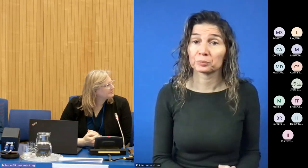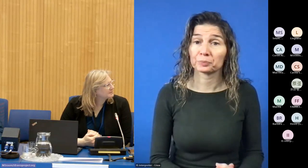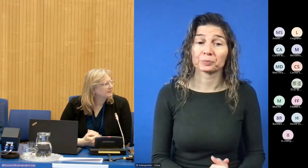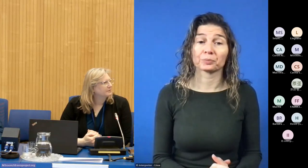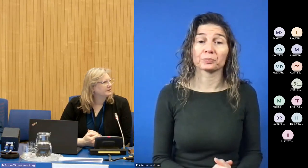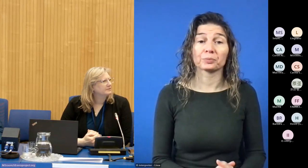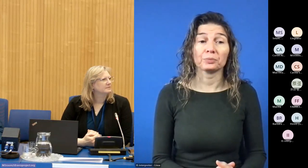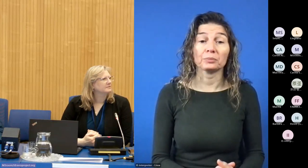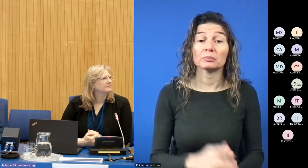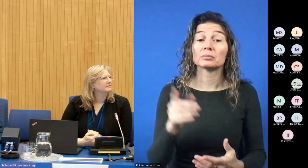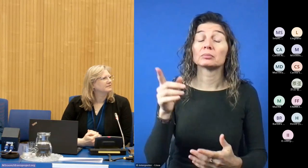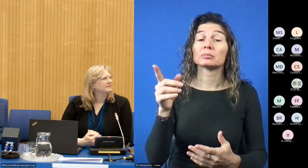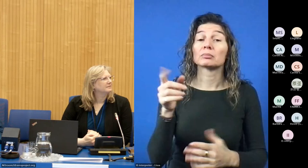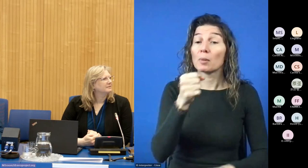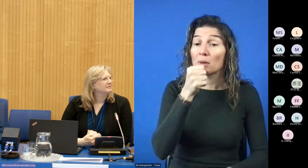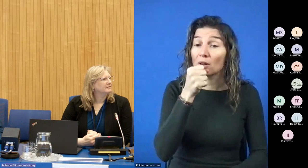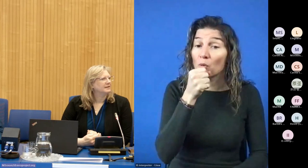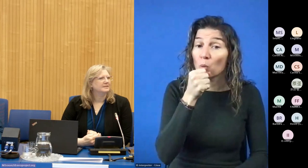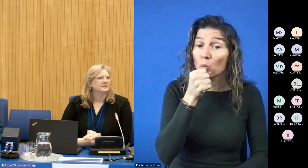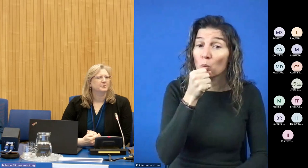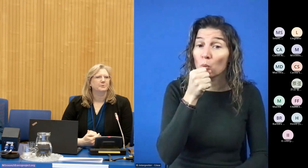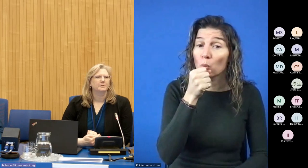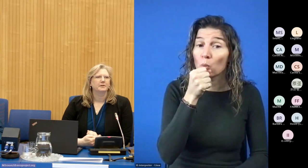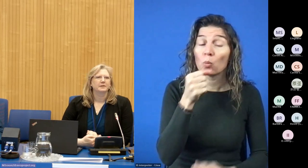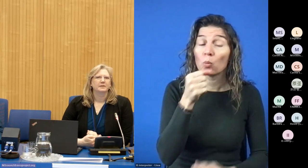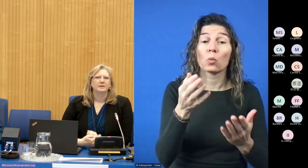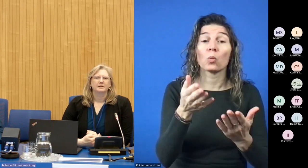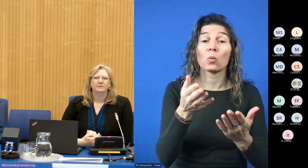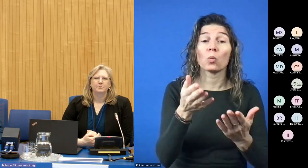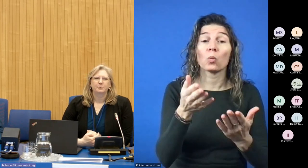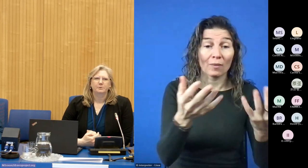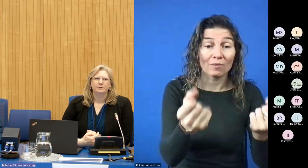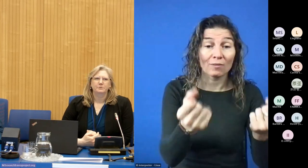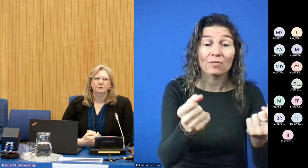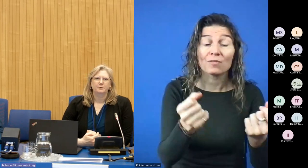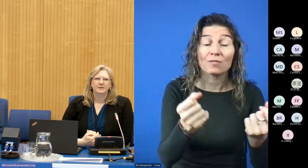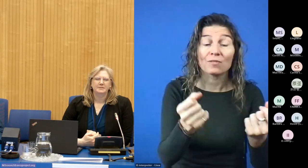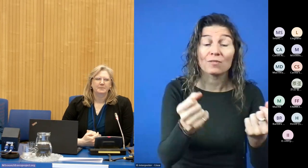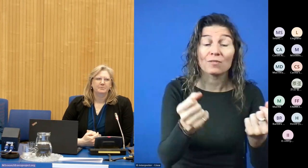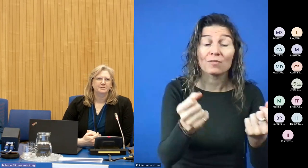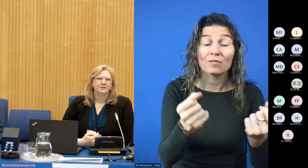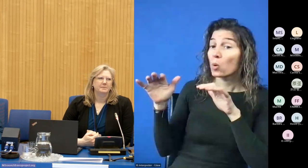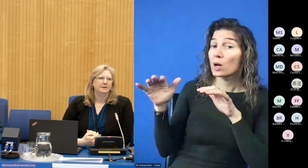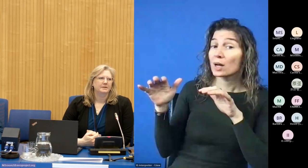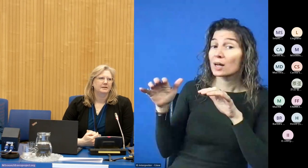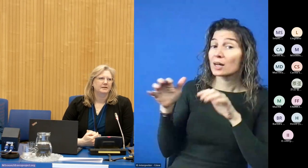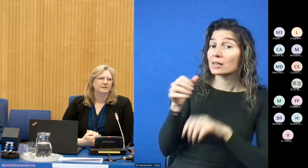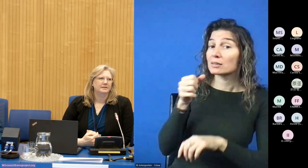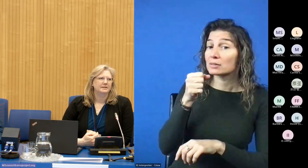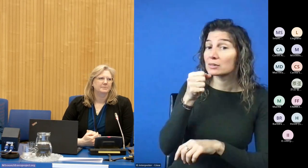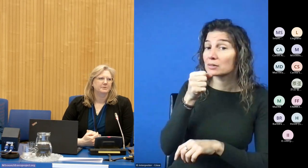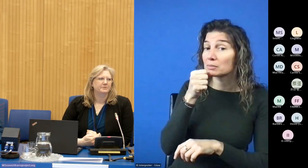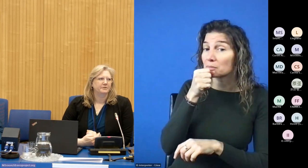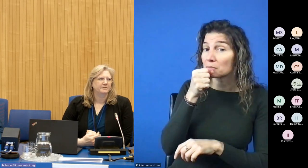tables in the audience? If you can use your voice by pushing the button on the table in front of